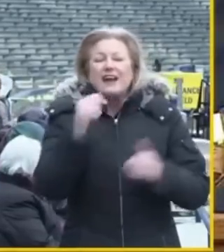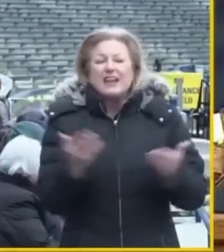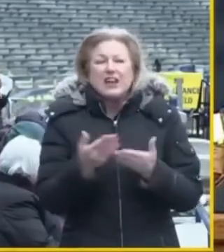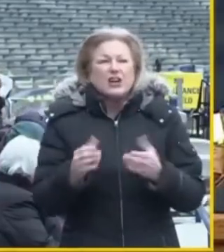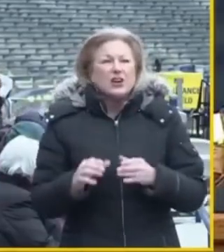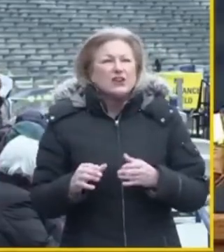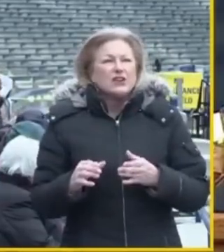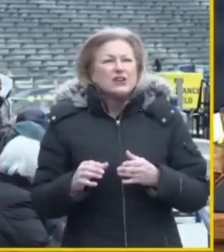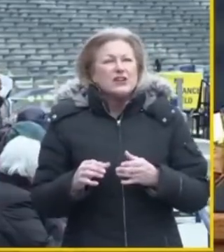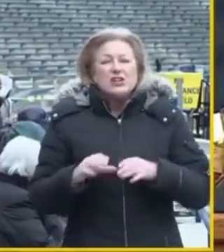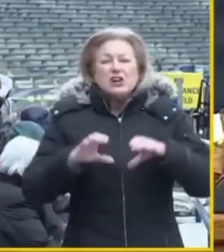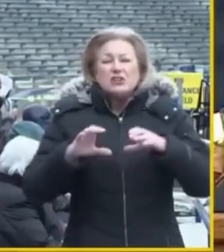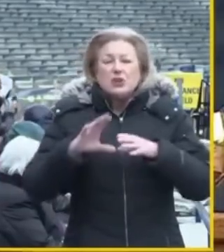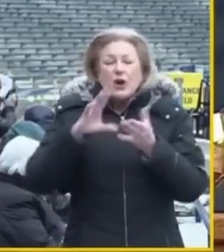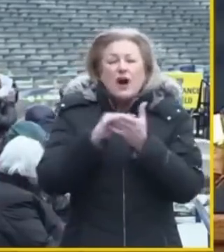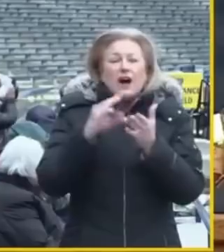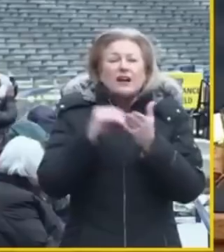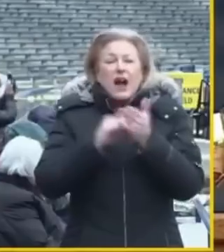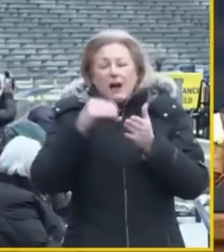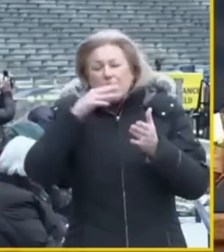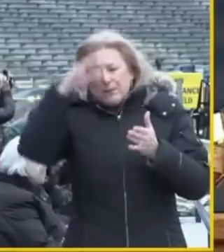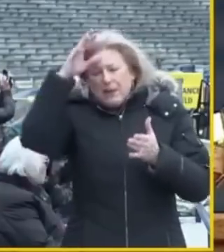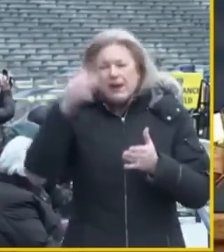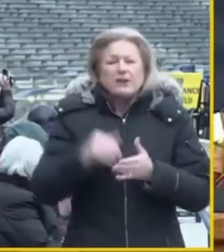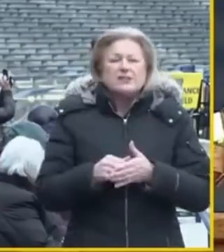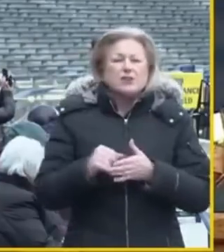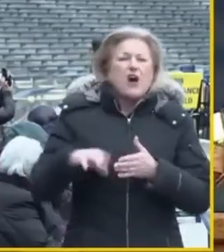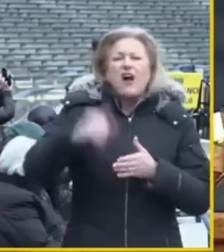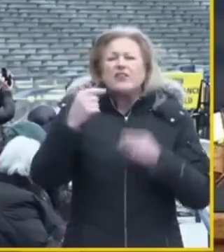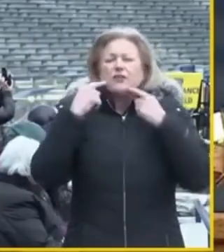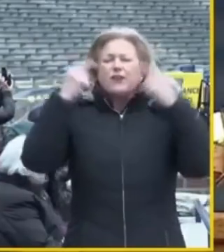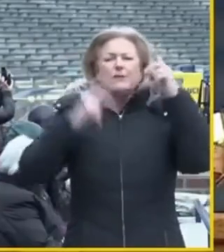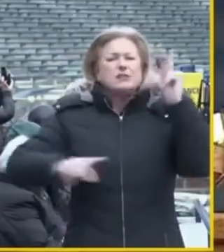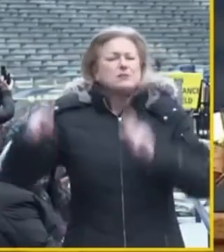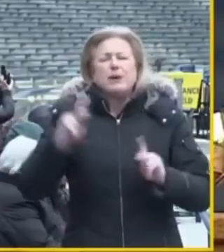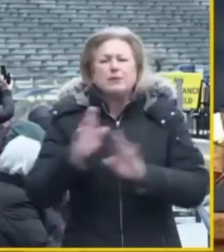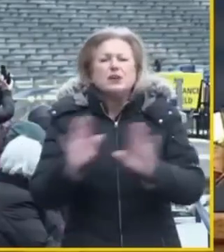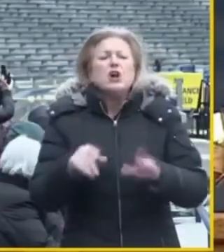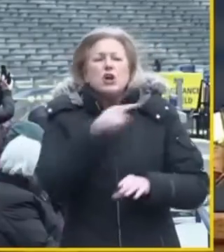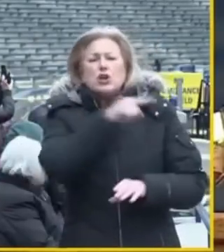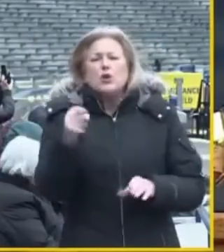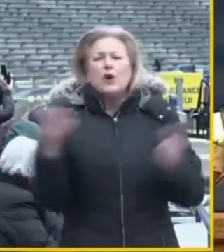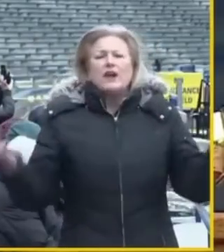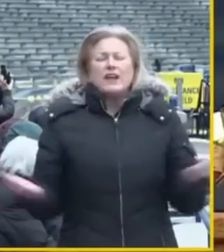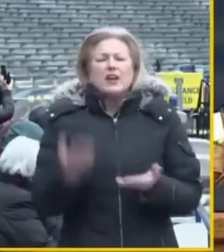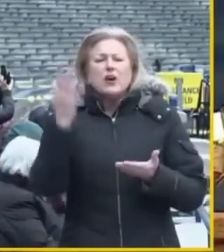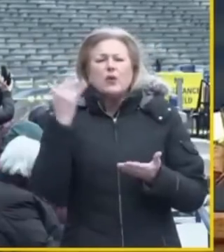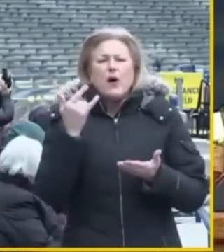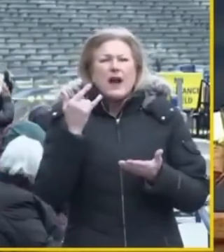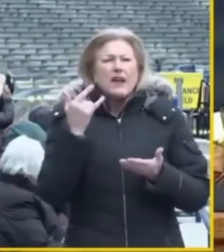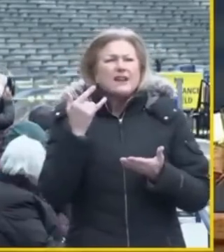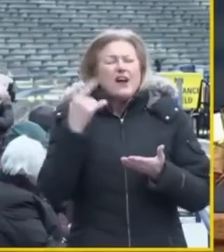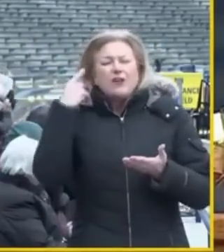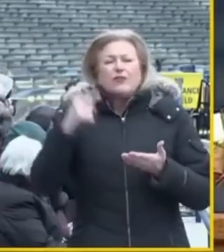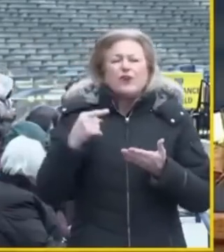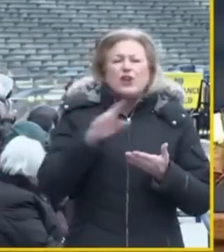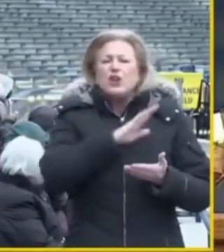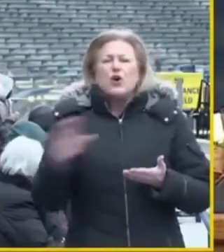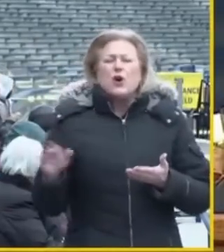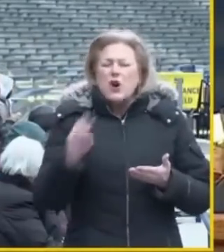of your parent's lives, or other famous Michigan grads. You are here to live your wildly authentic lives,